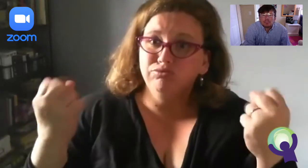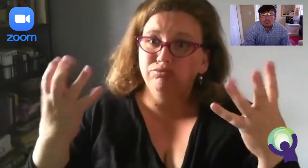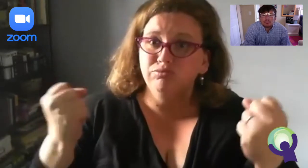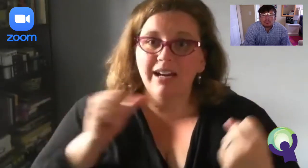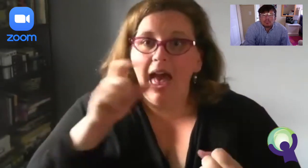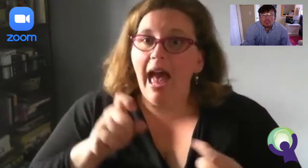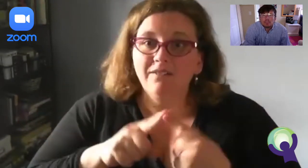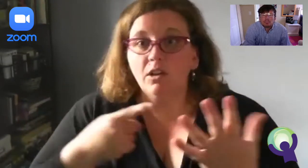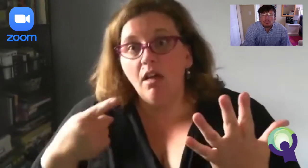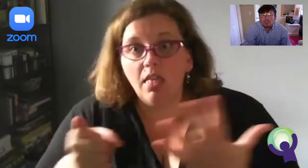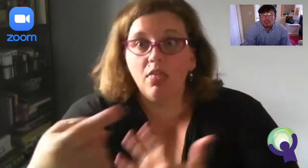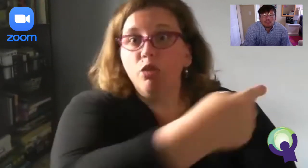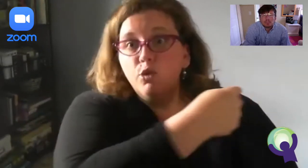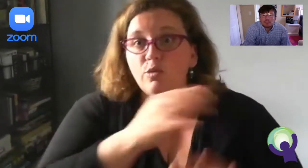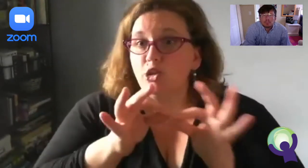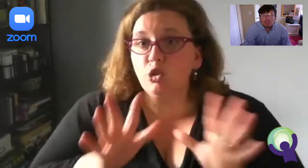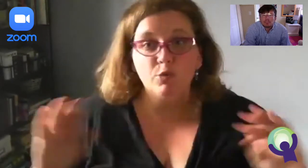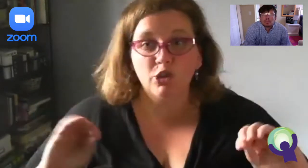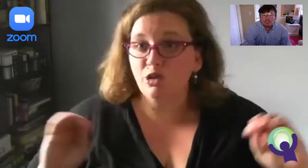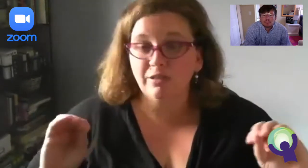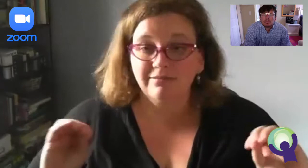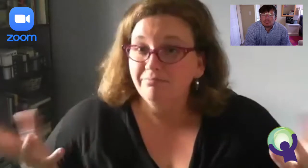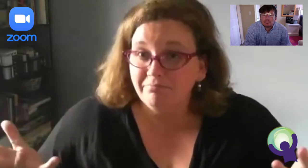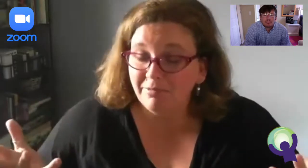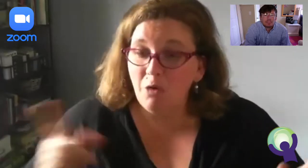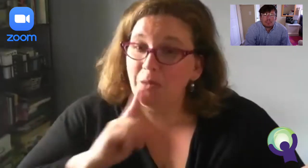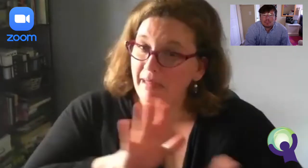really nice for people who are in the in the deaf community to have that